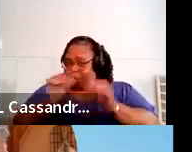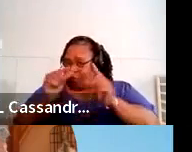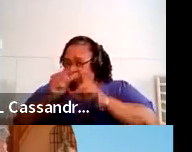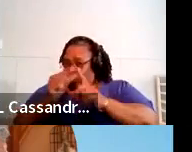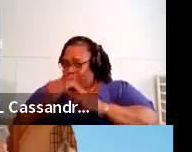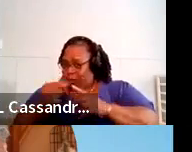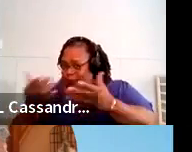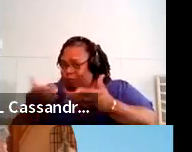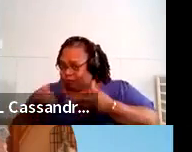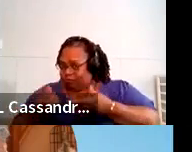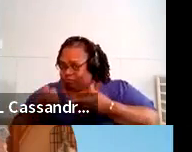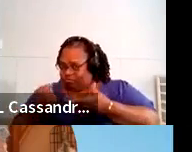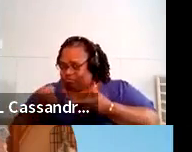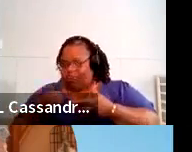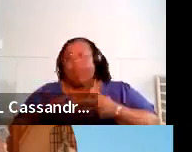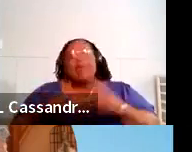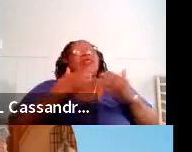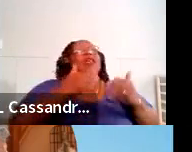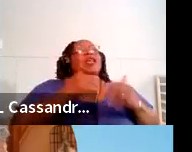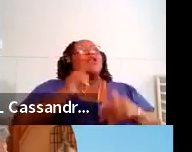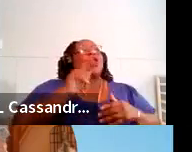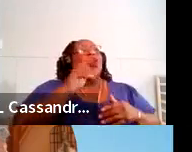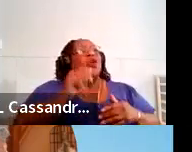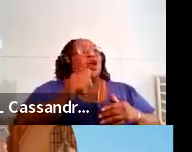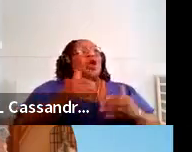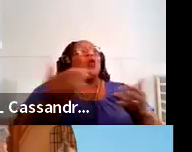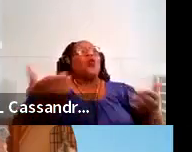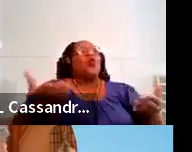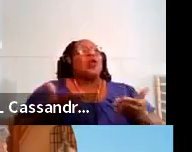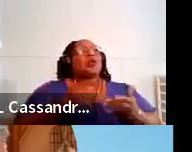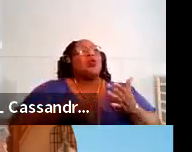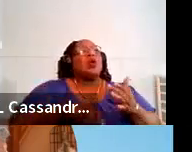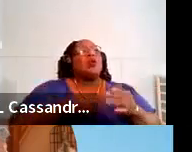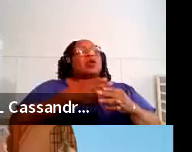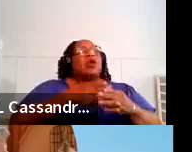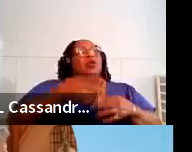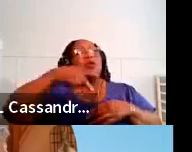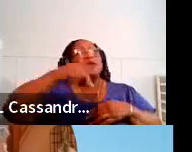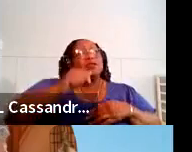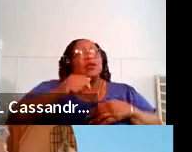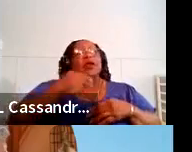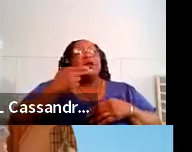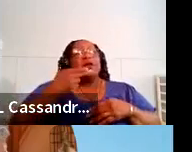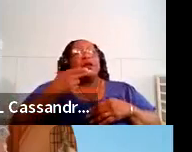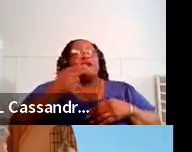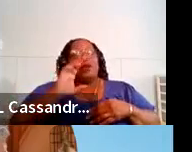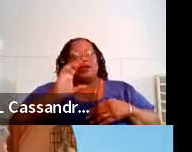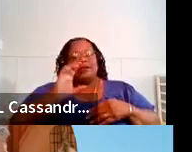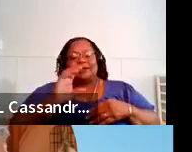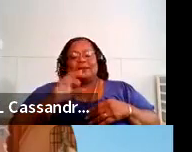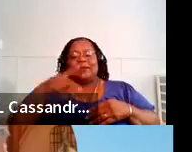providing closed caption and ASL services today. With that let's move on to the program. Executive Director, would you like to start us with a few